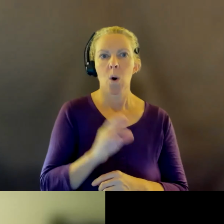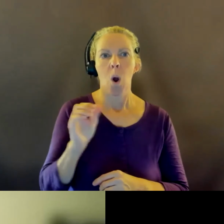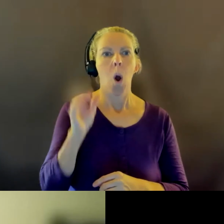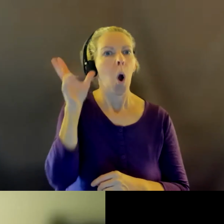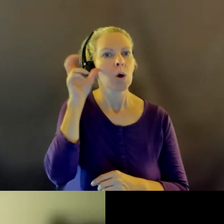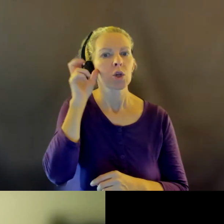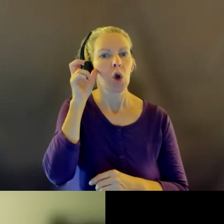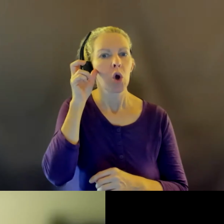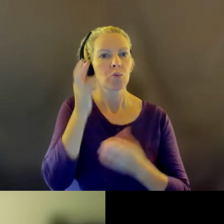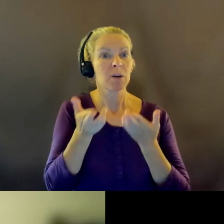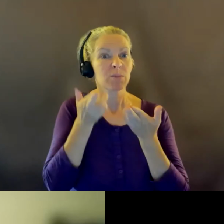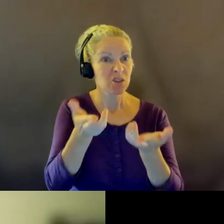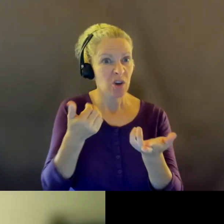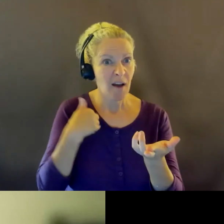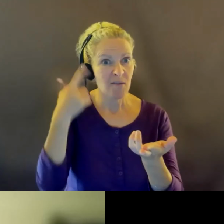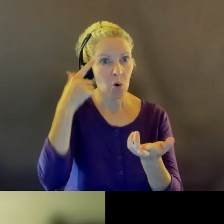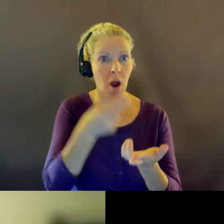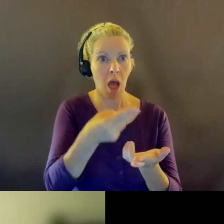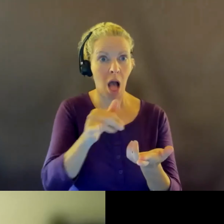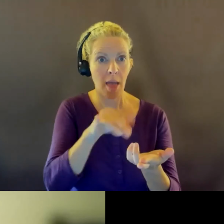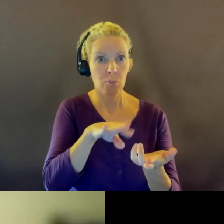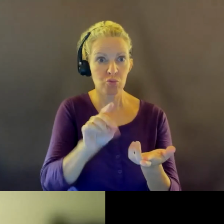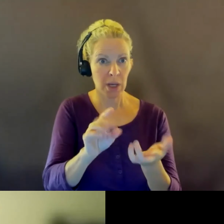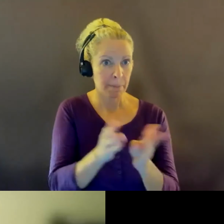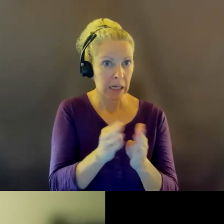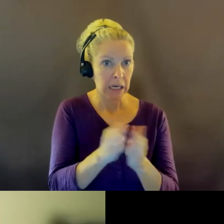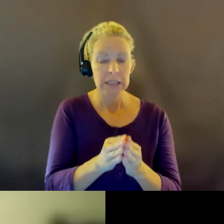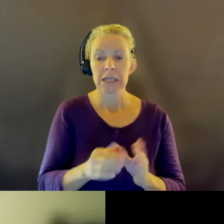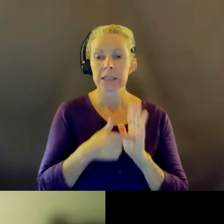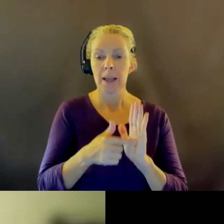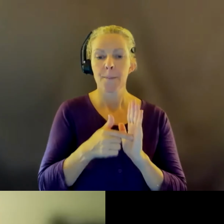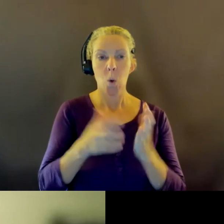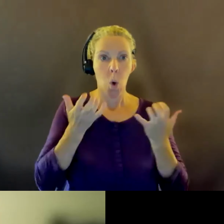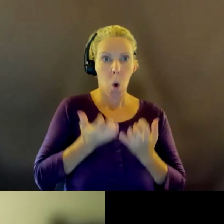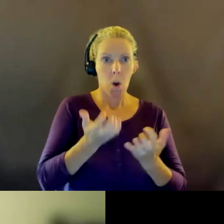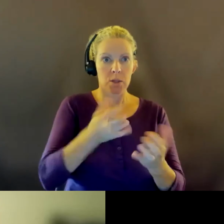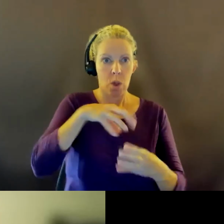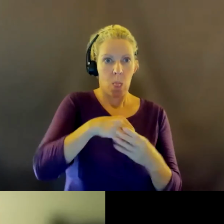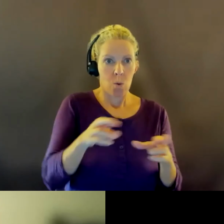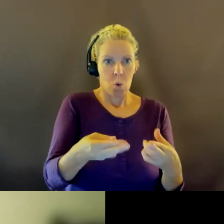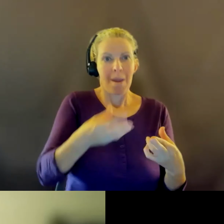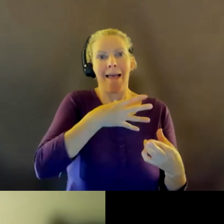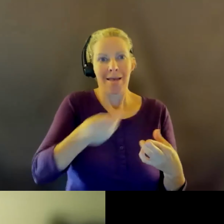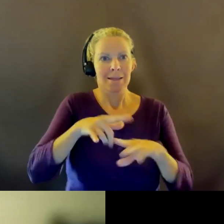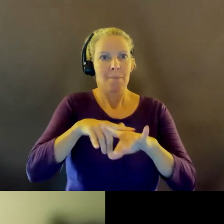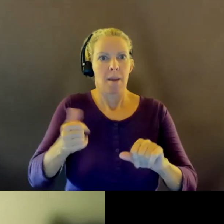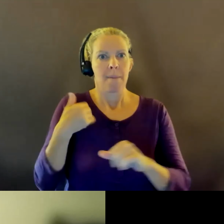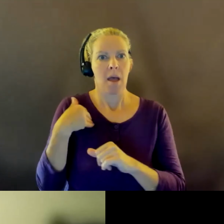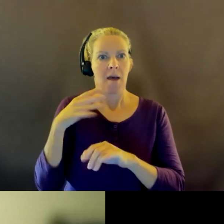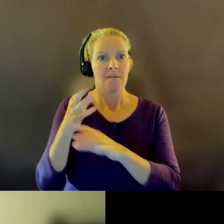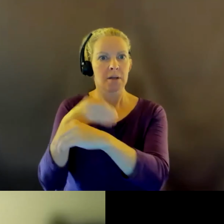We've got people in the room and people on Zoom or Teams, do people have experience using